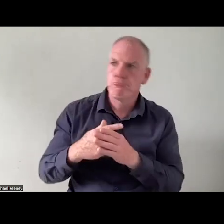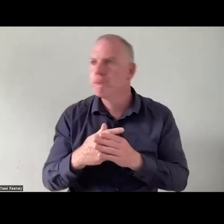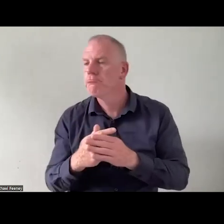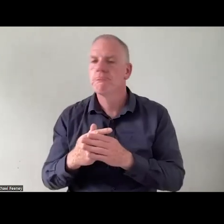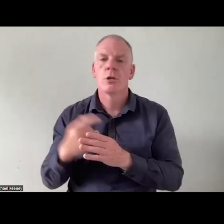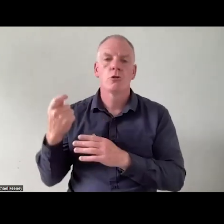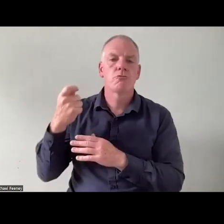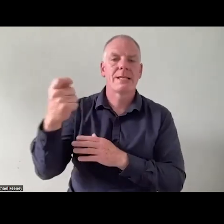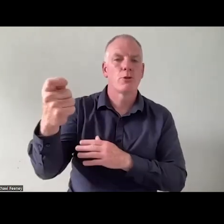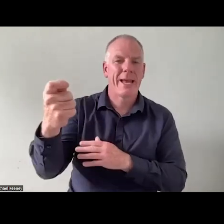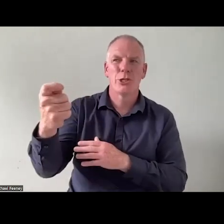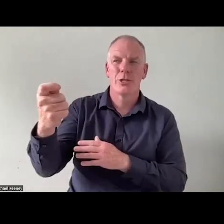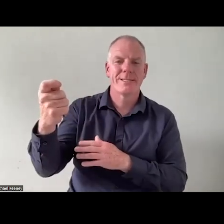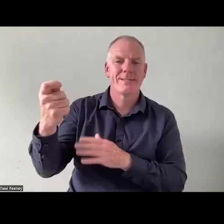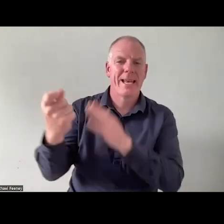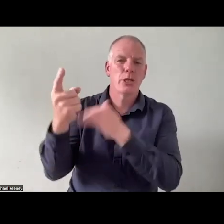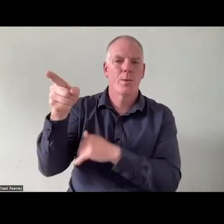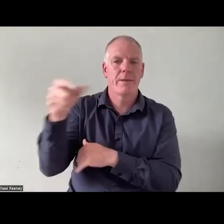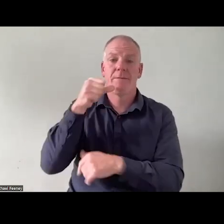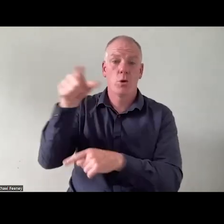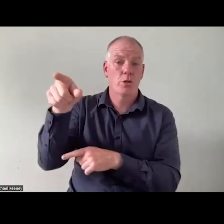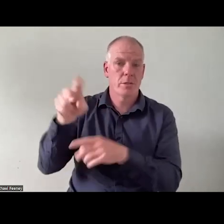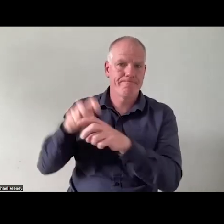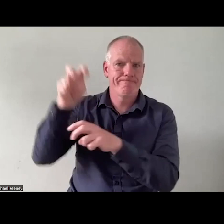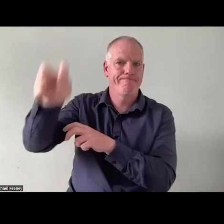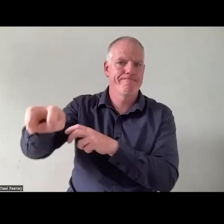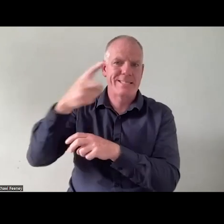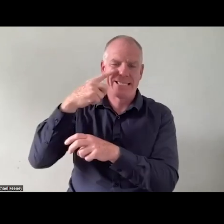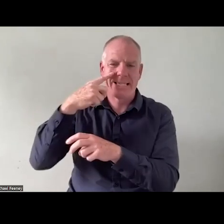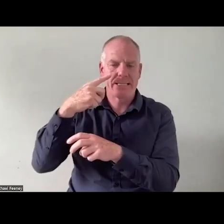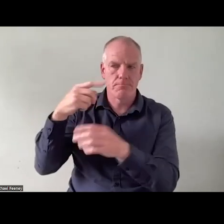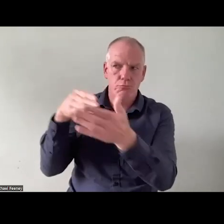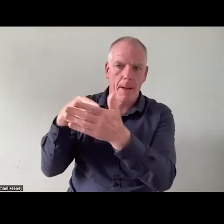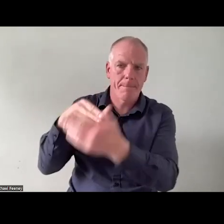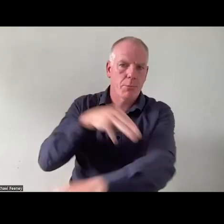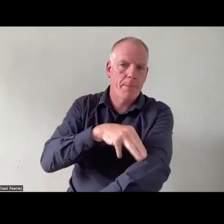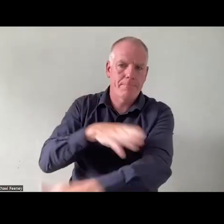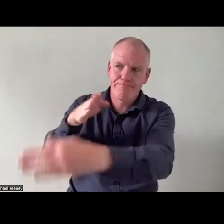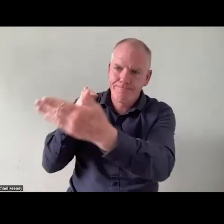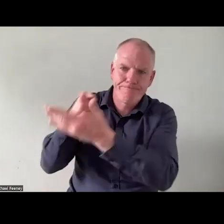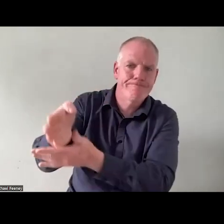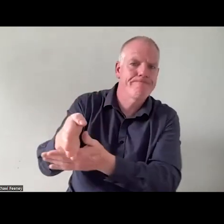Transportation was the initial hurdle that NaviLens focused on. It's one of the most significant barriers